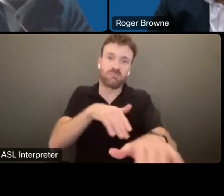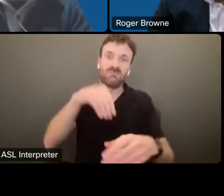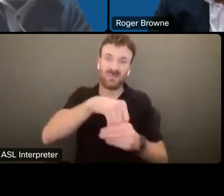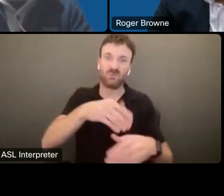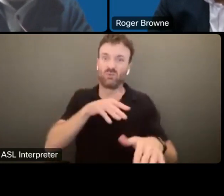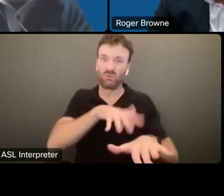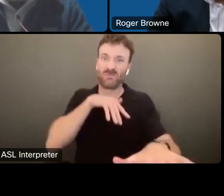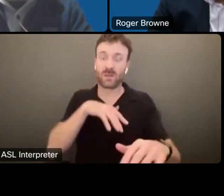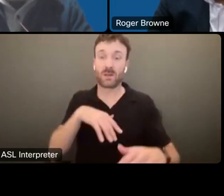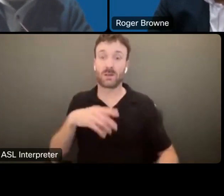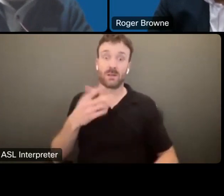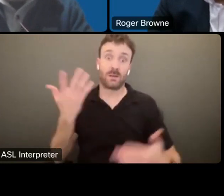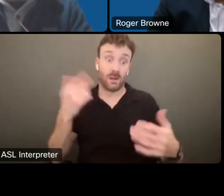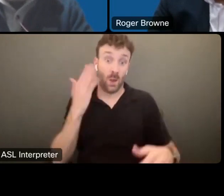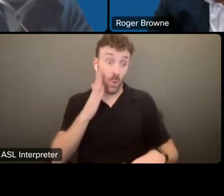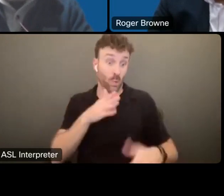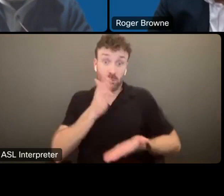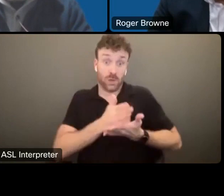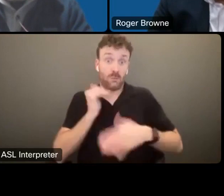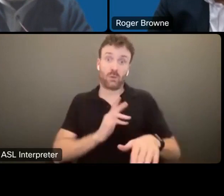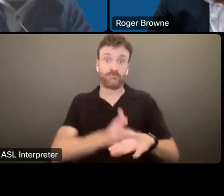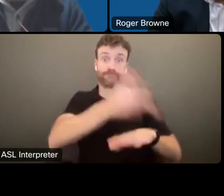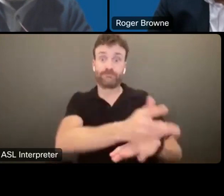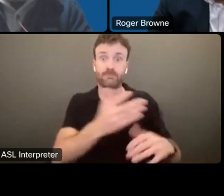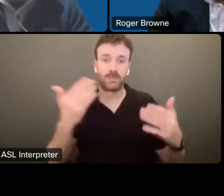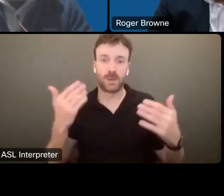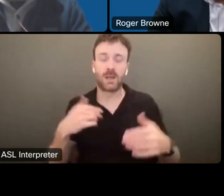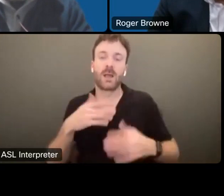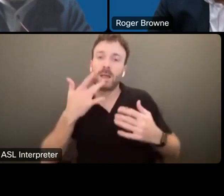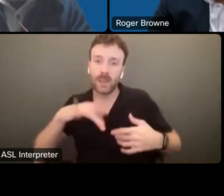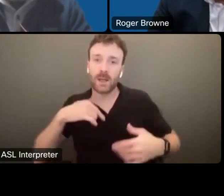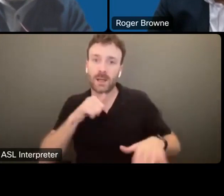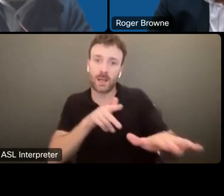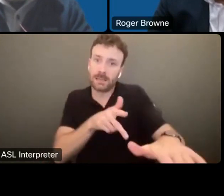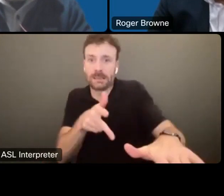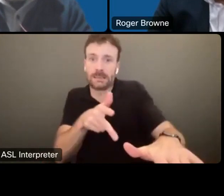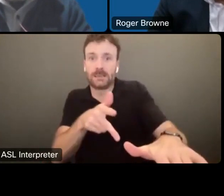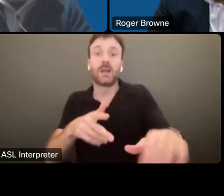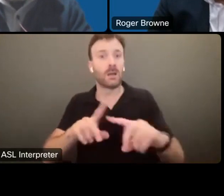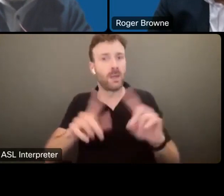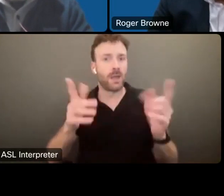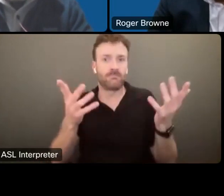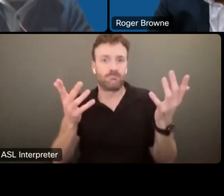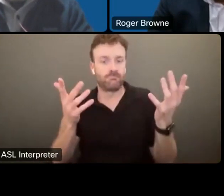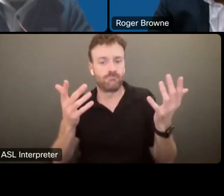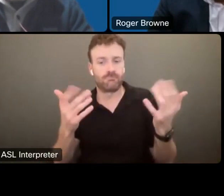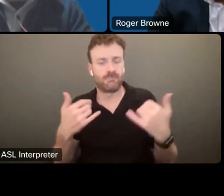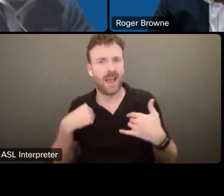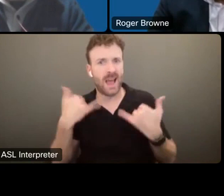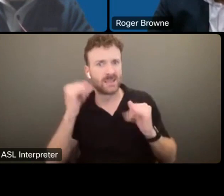And heaven knows if they would've stopped or what would've happened. Luckily I didn't lose my balance but it was, you know, I still think about it, right?